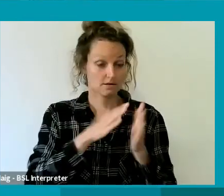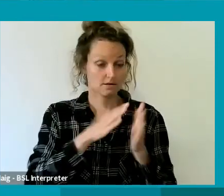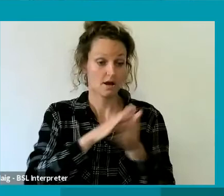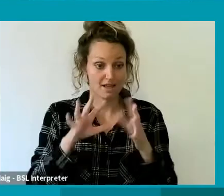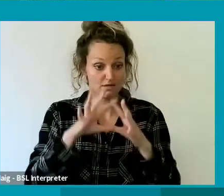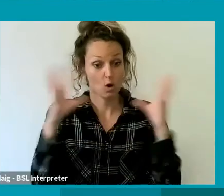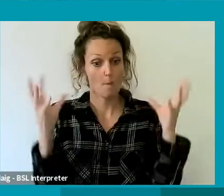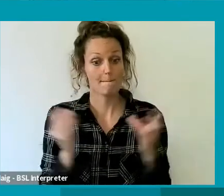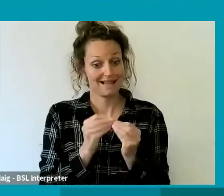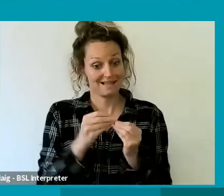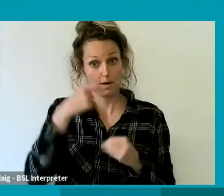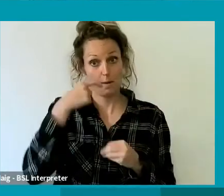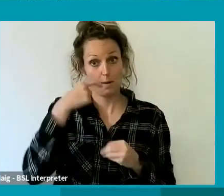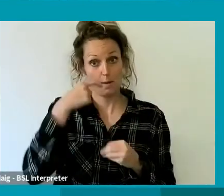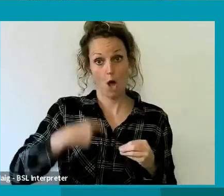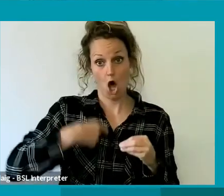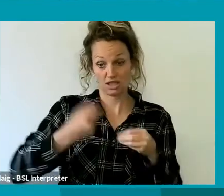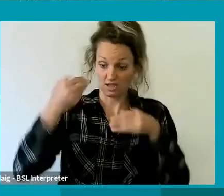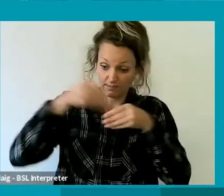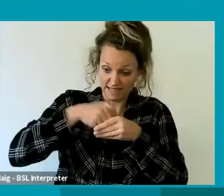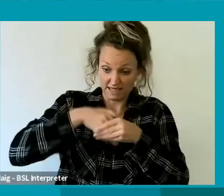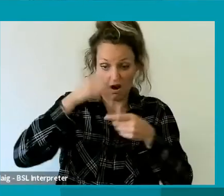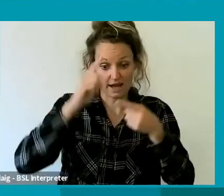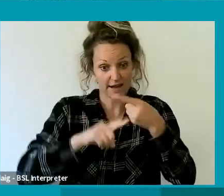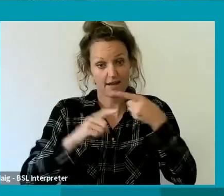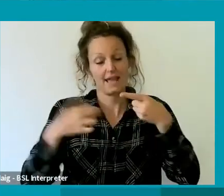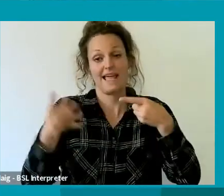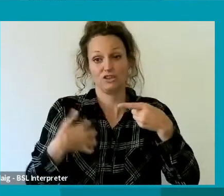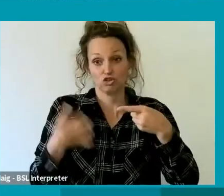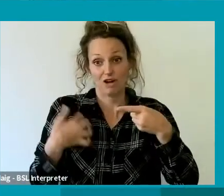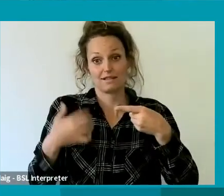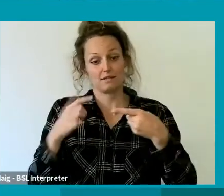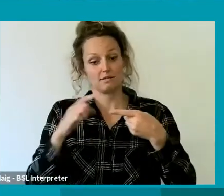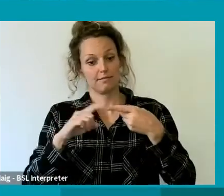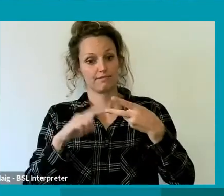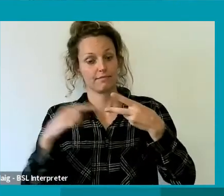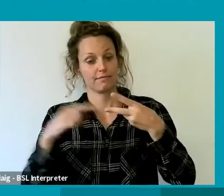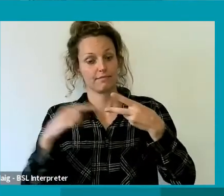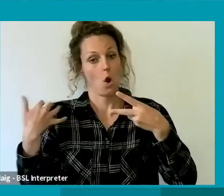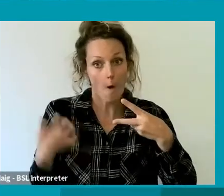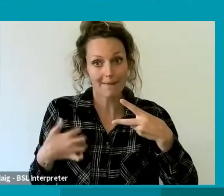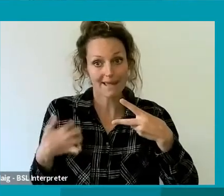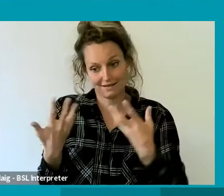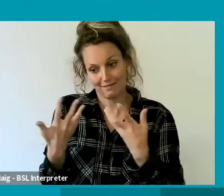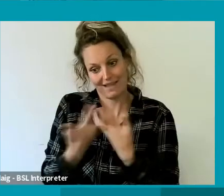I'm talking about your interests, your hobbies, and as I've mentioned, how you present yourself in the world